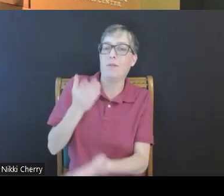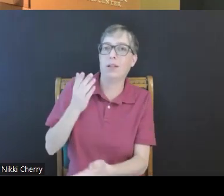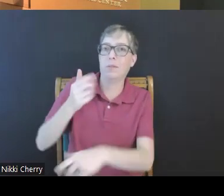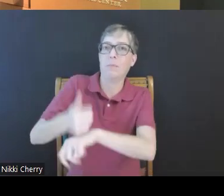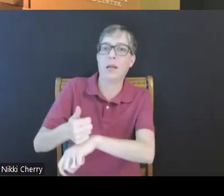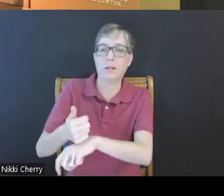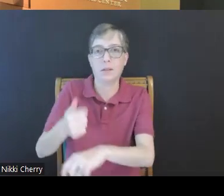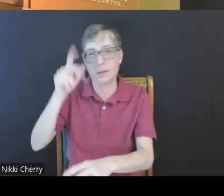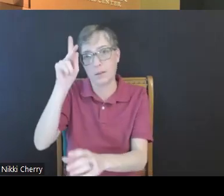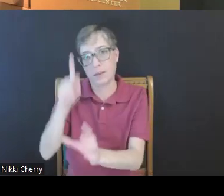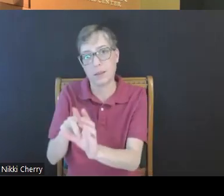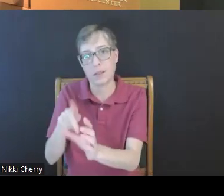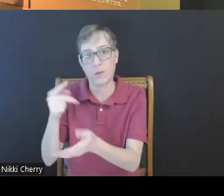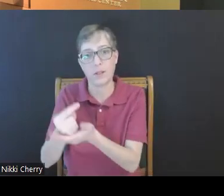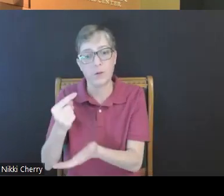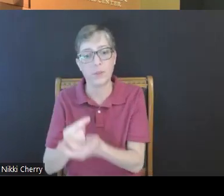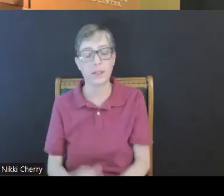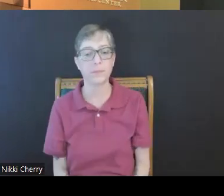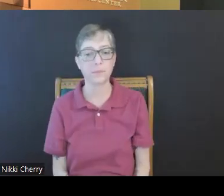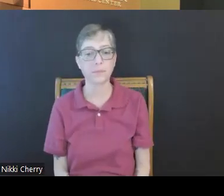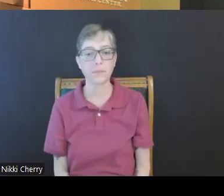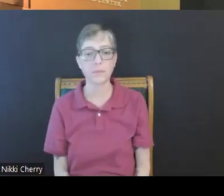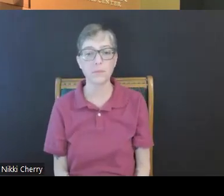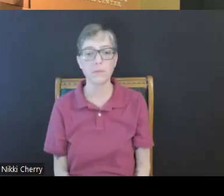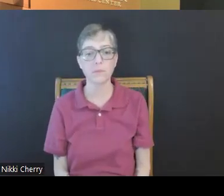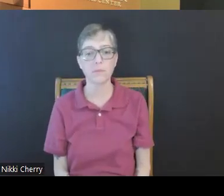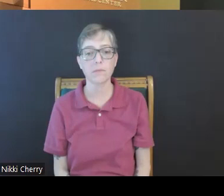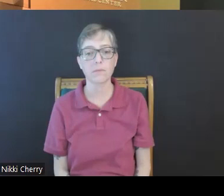that licenses those people and they can actually build insurance for that uh the other thing we